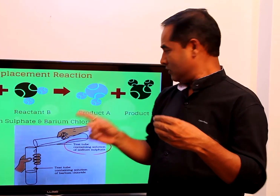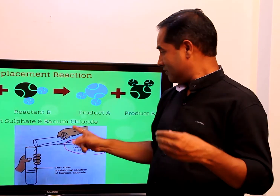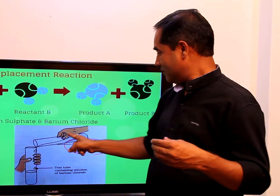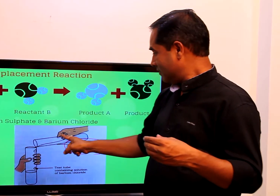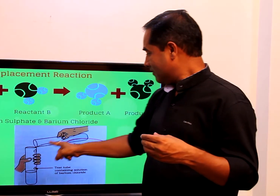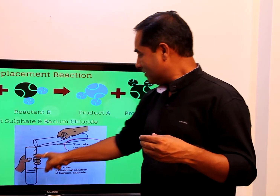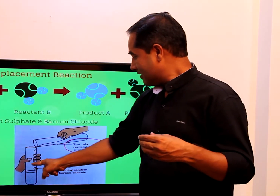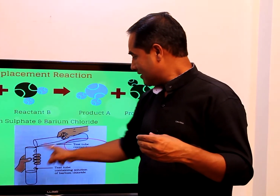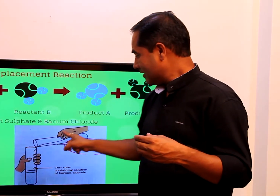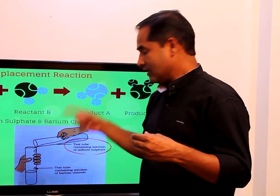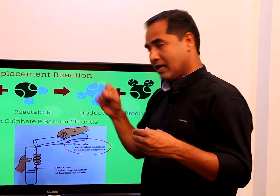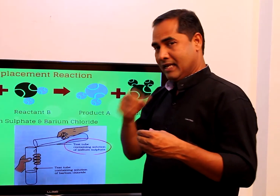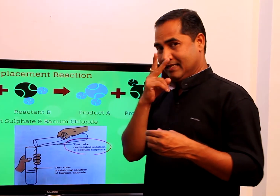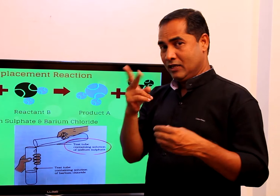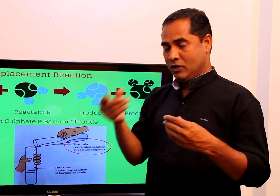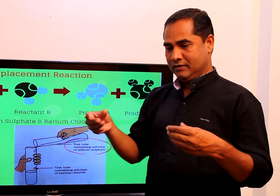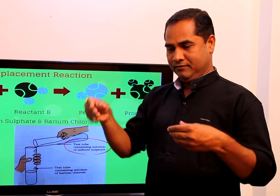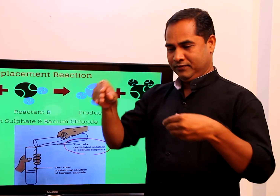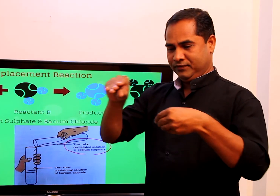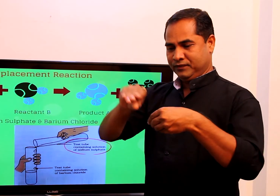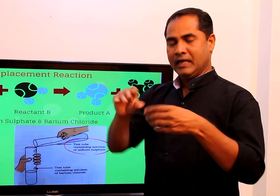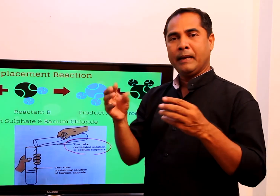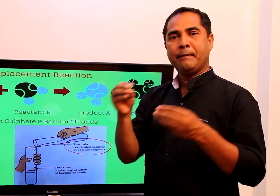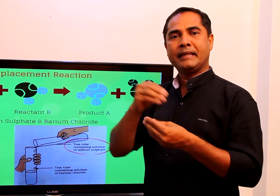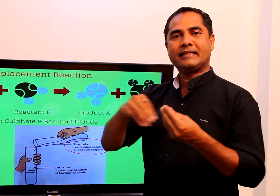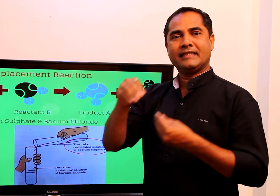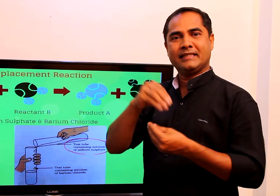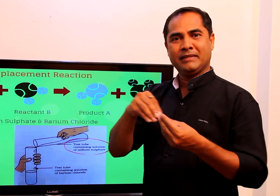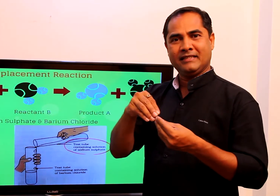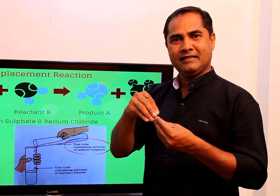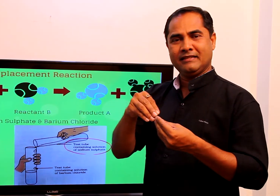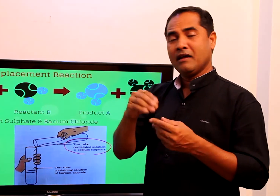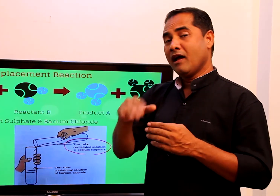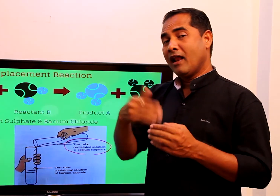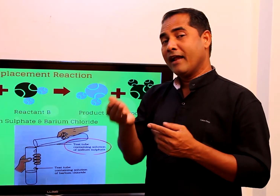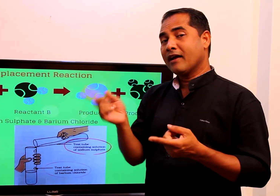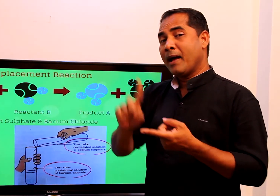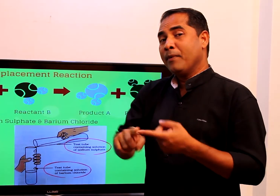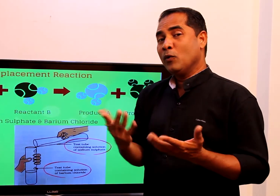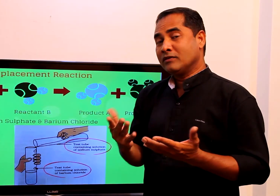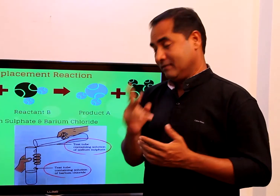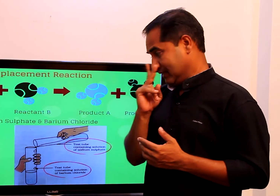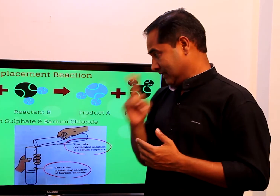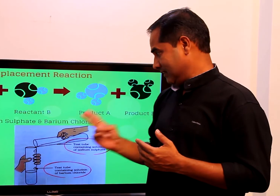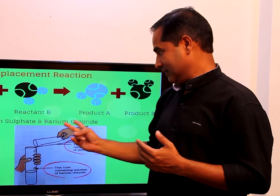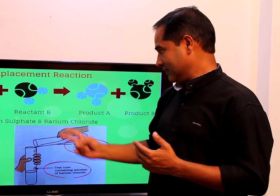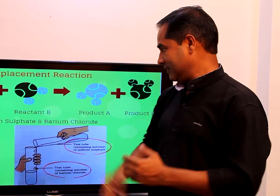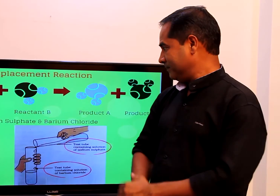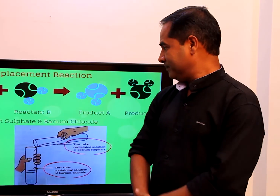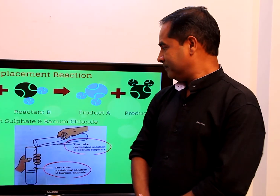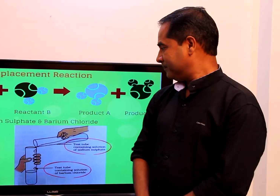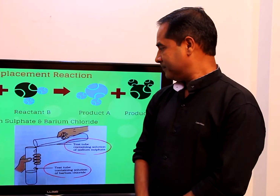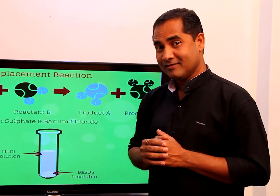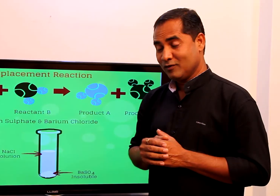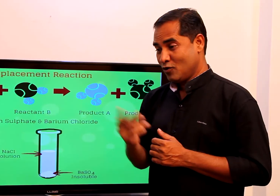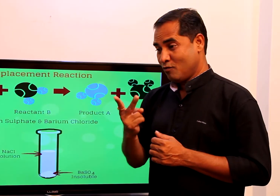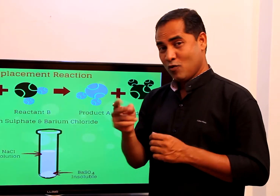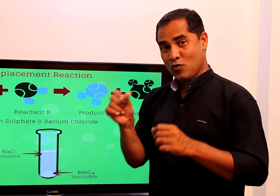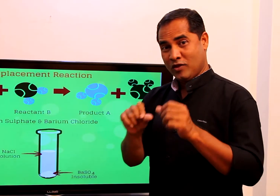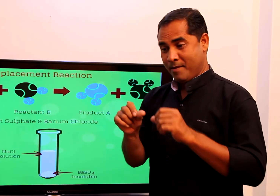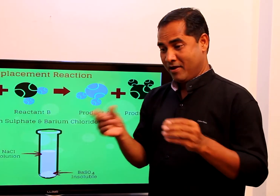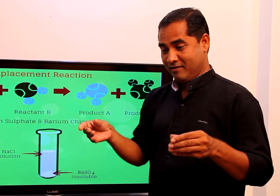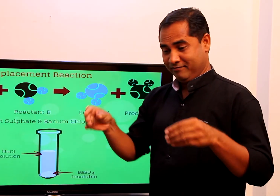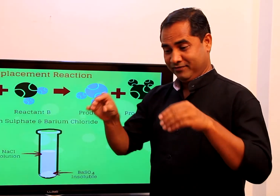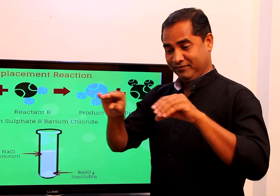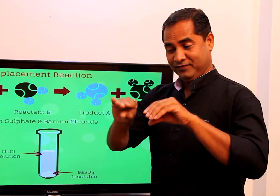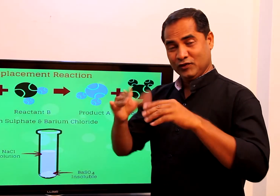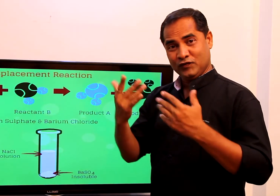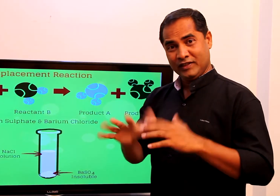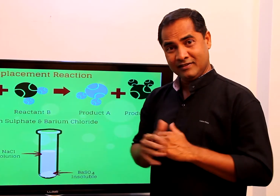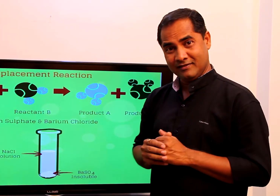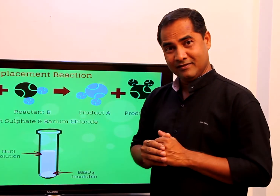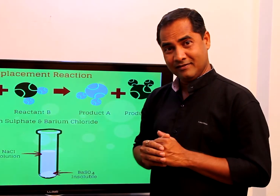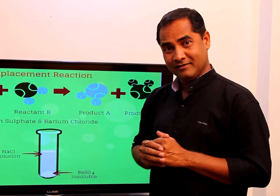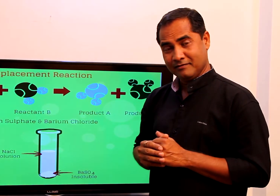We take these two solutions and we mix. What happens when we mix sodium sulphate and